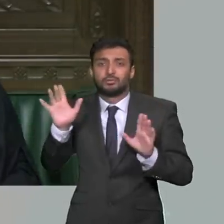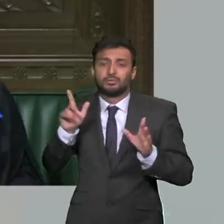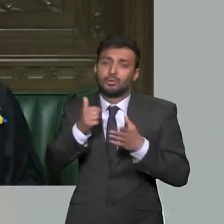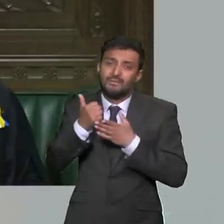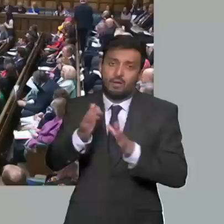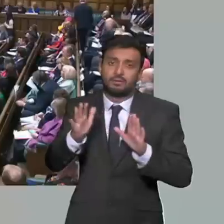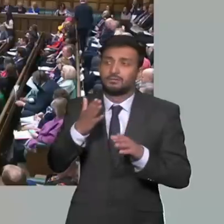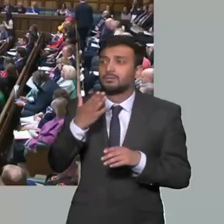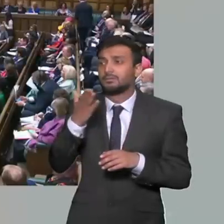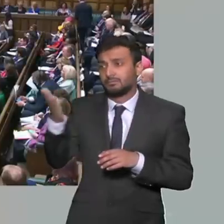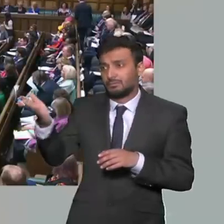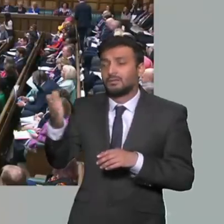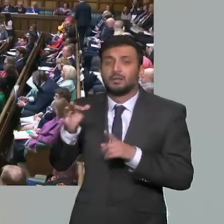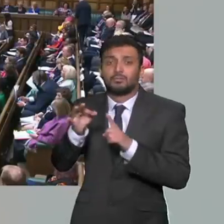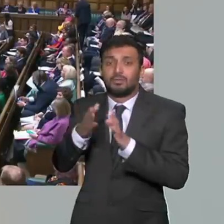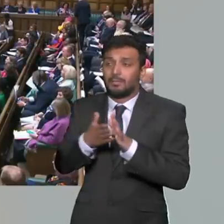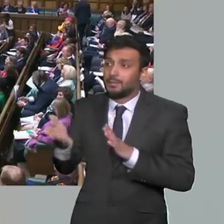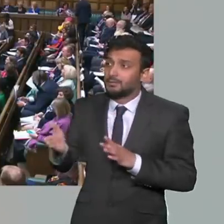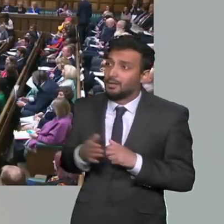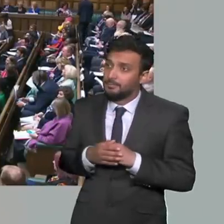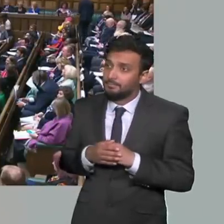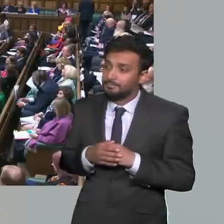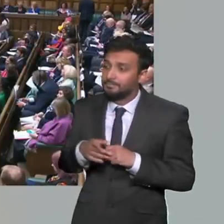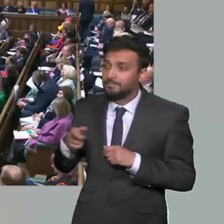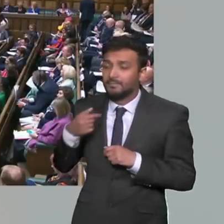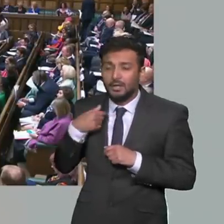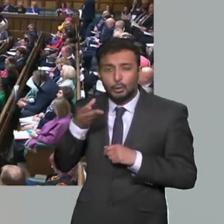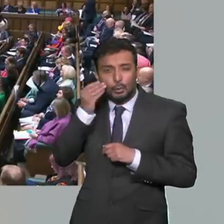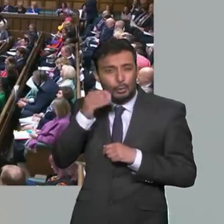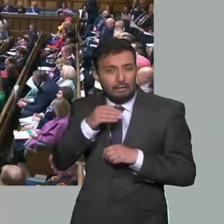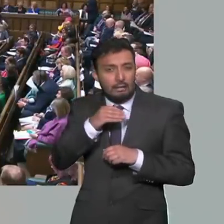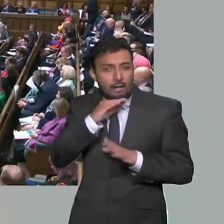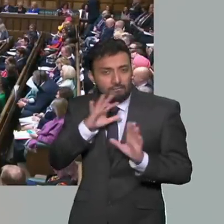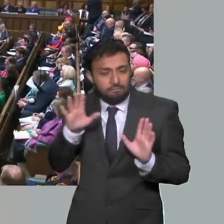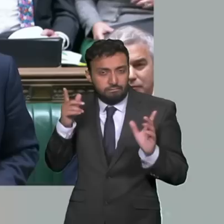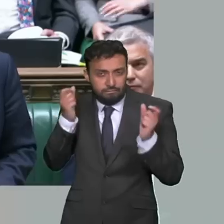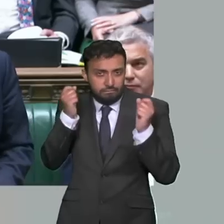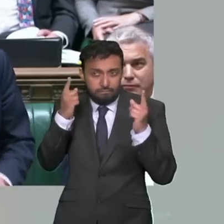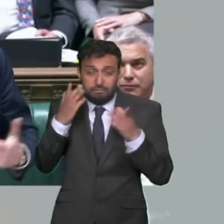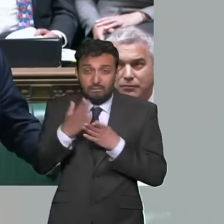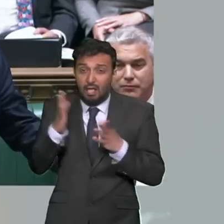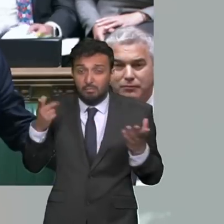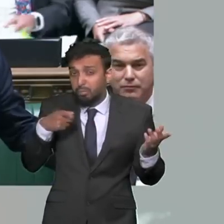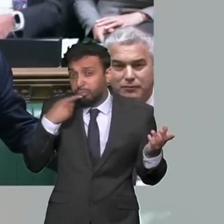Prime Minister, did you manage to hear the question? The Prime Minister I heard enough to have a rough idea of the nonsense the hon.